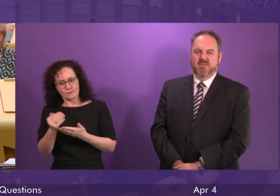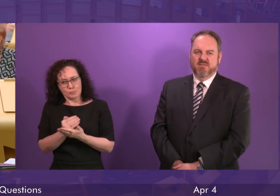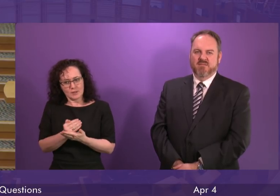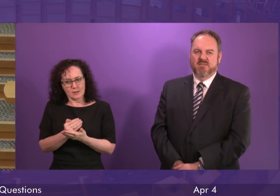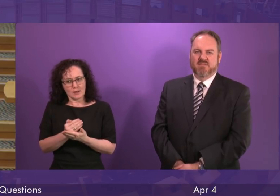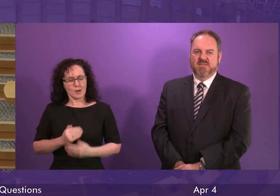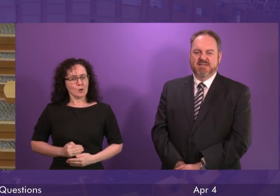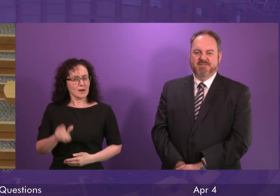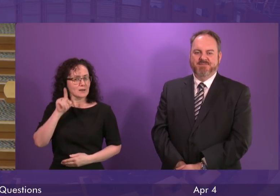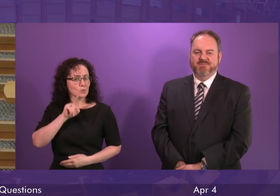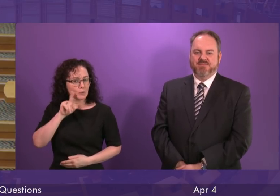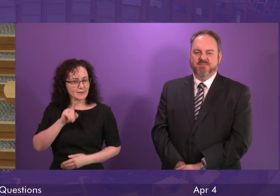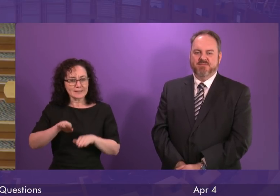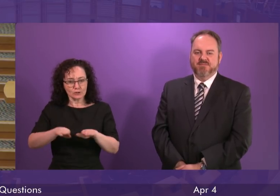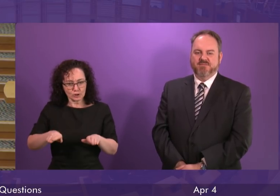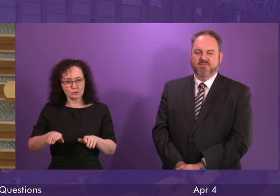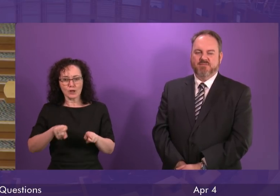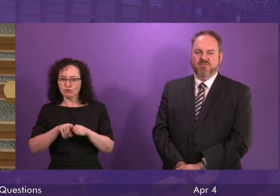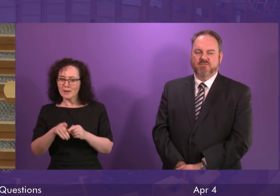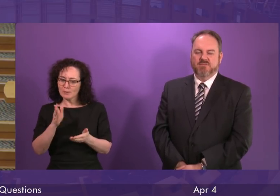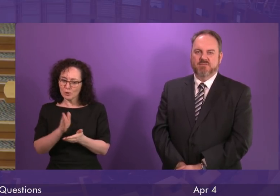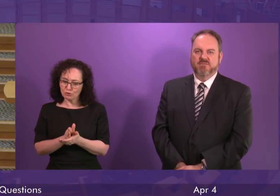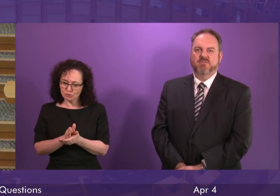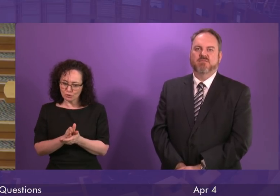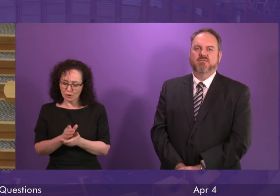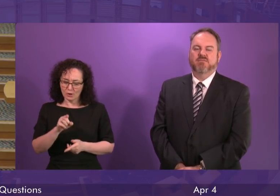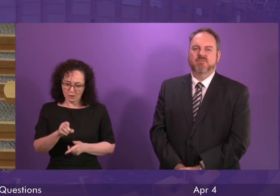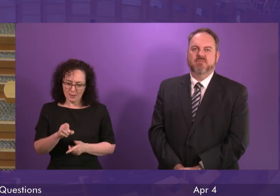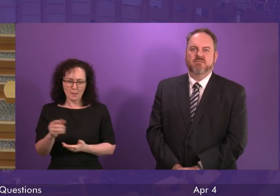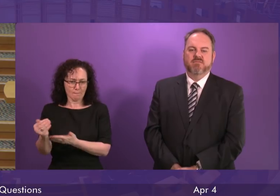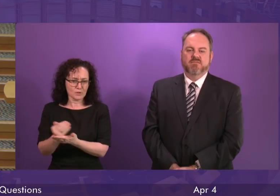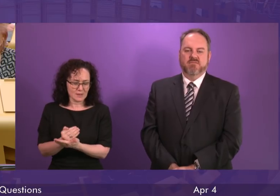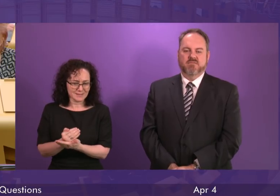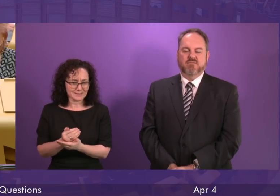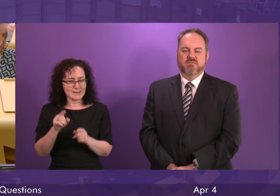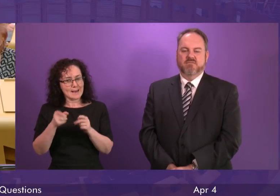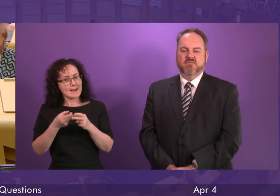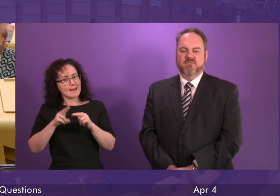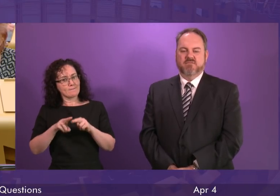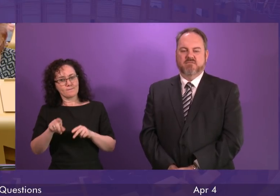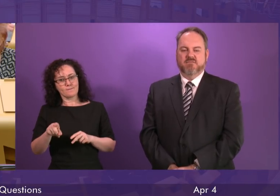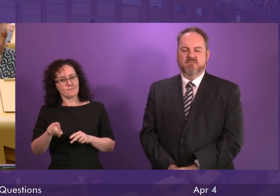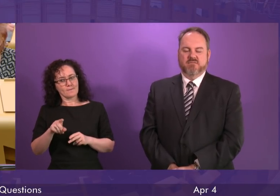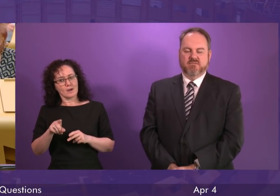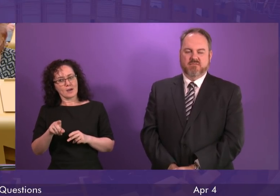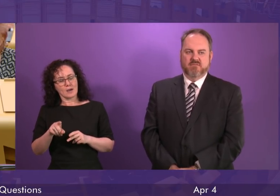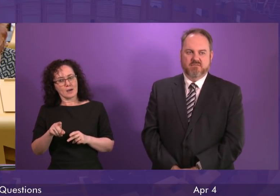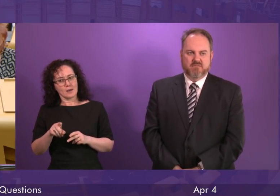which we are looking to extend. In part, the increase in the number of breaches is due